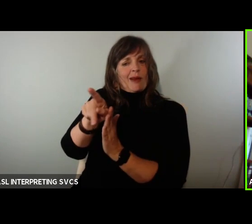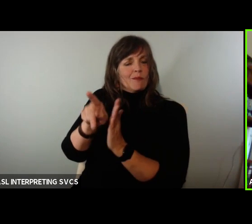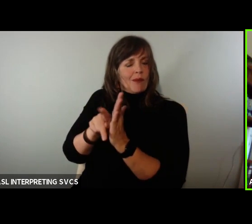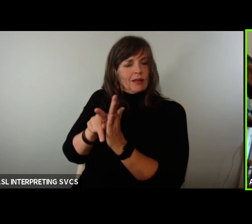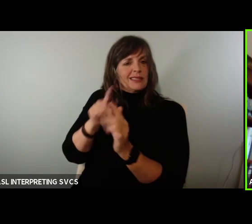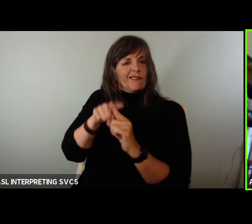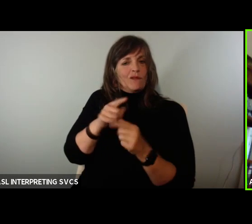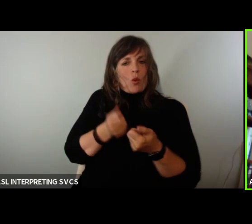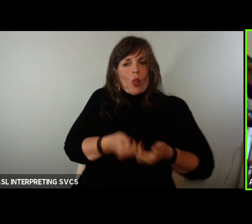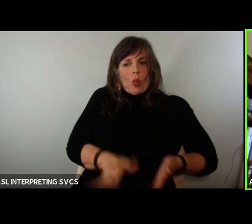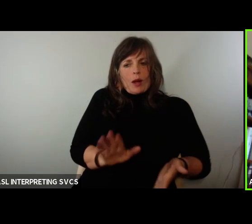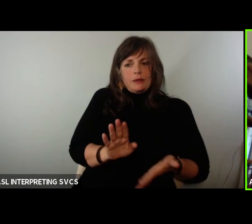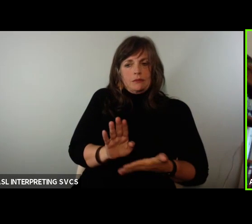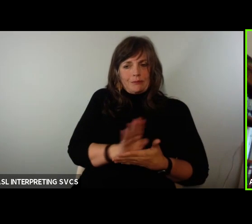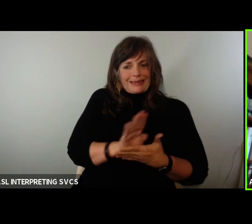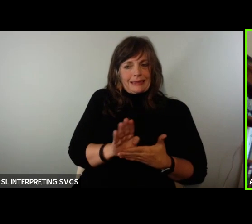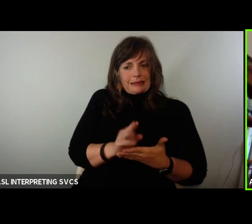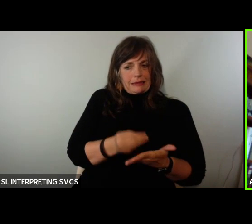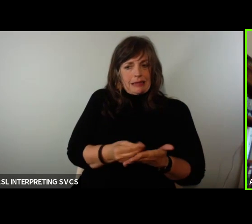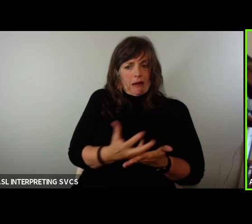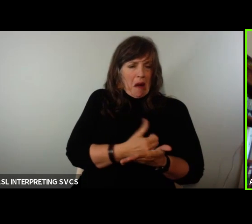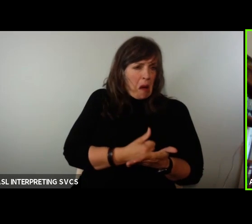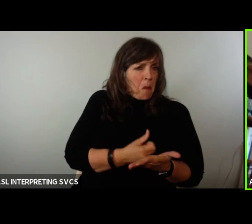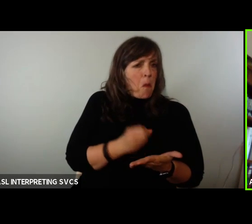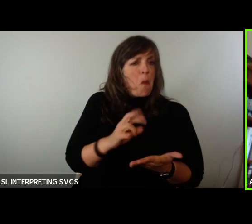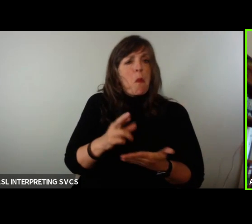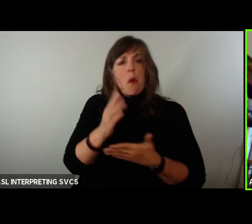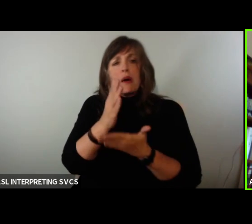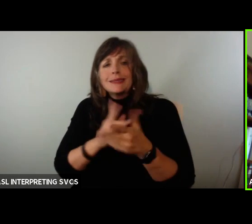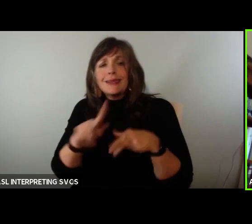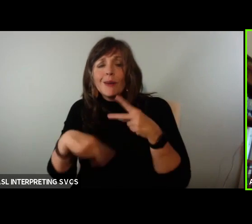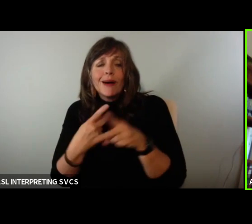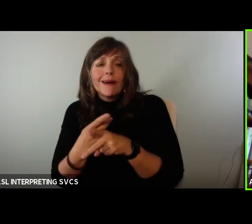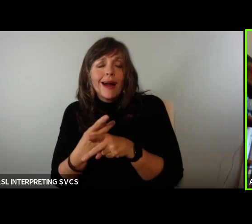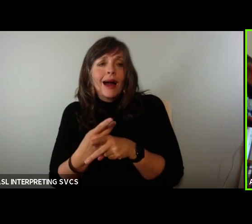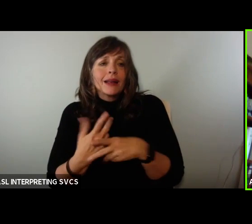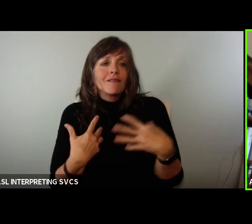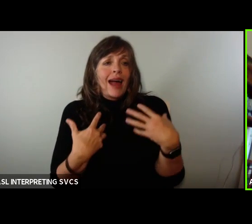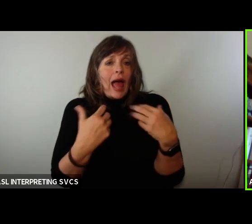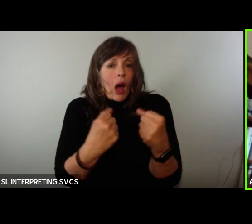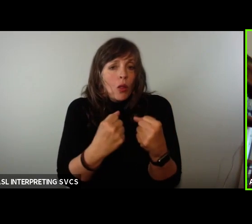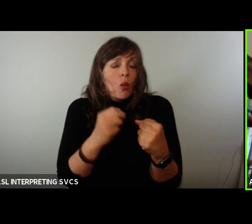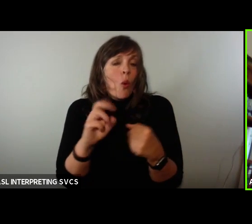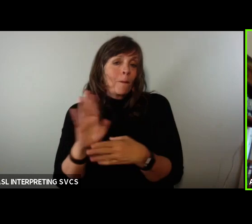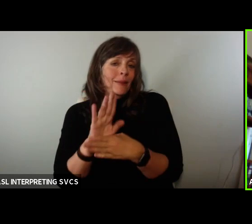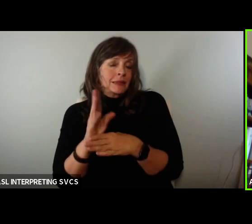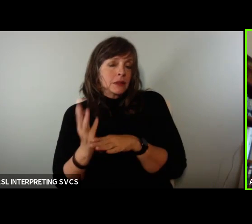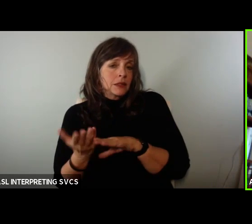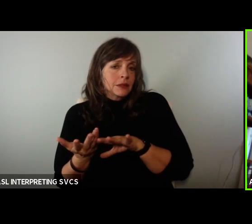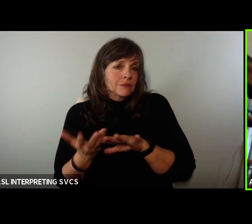or some kind of help for business interruption. Some, but not all policies